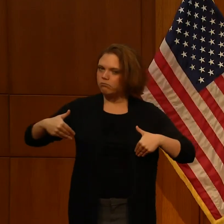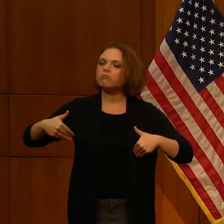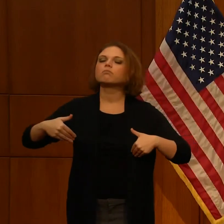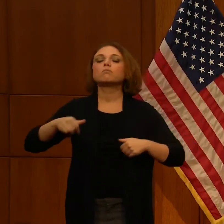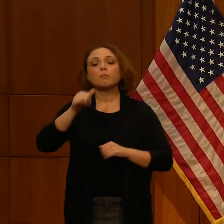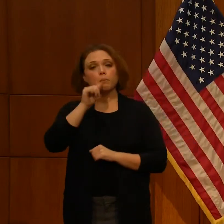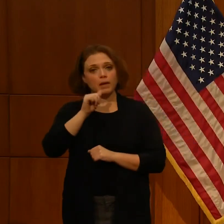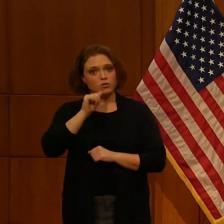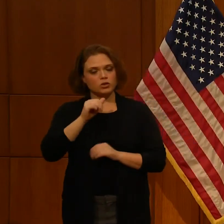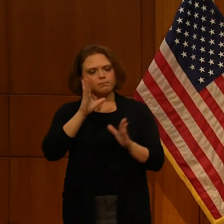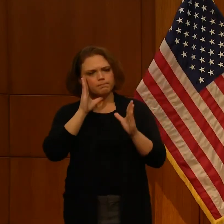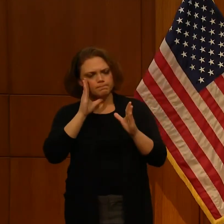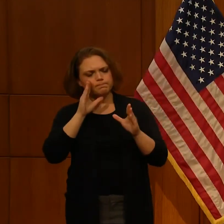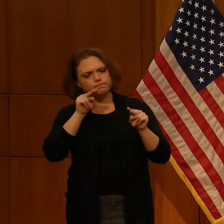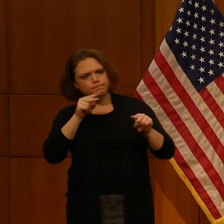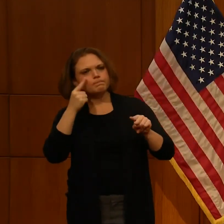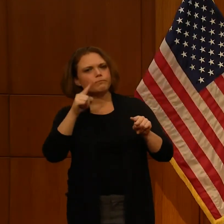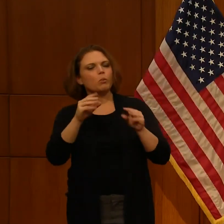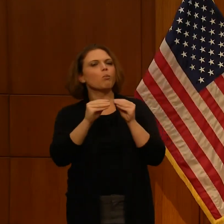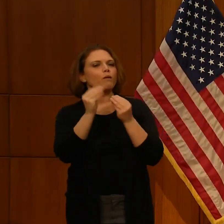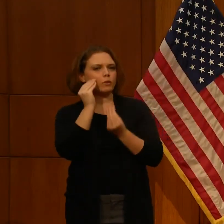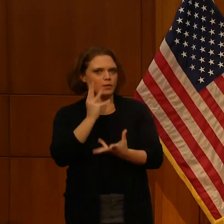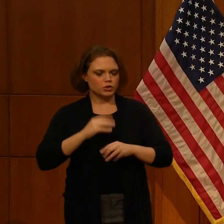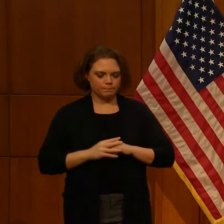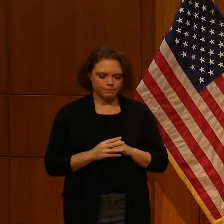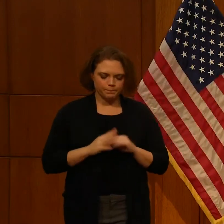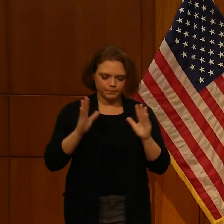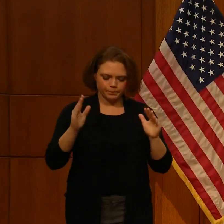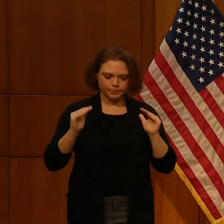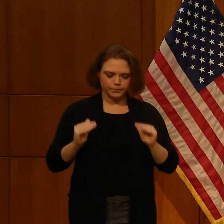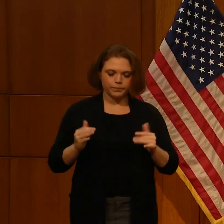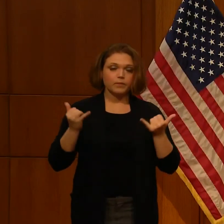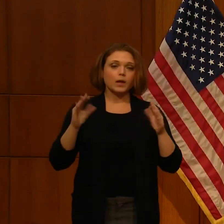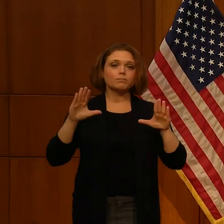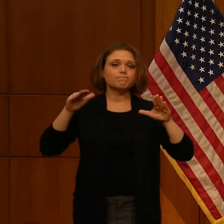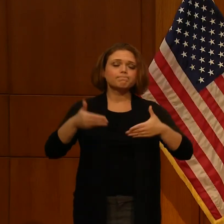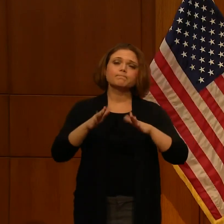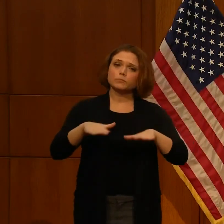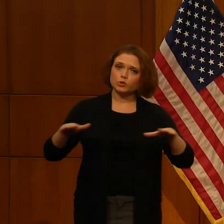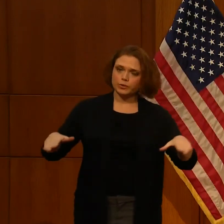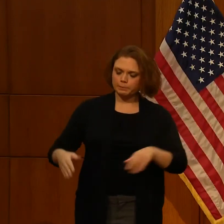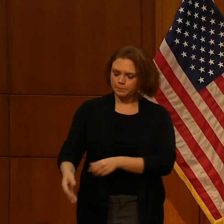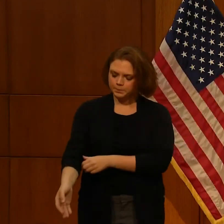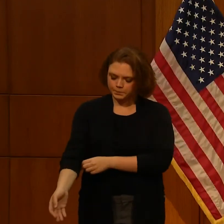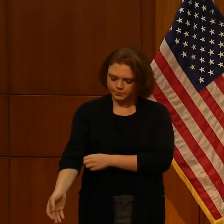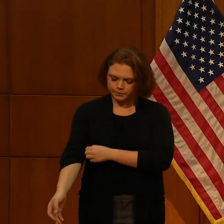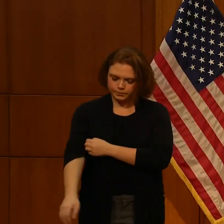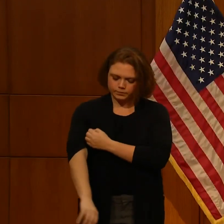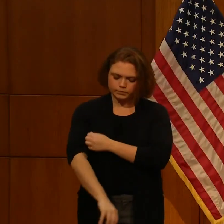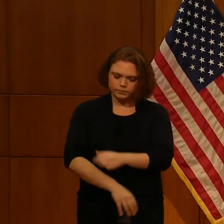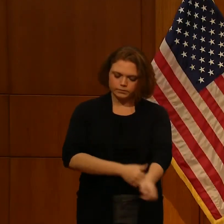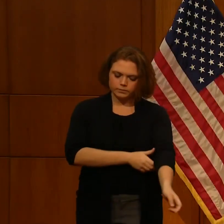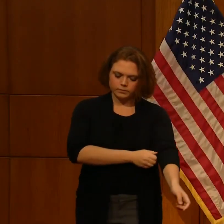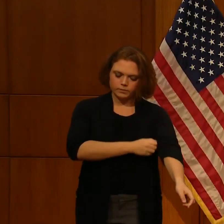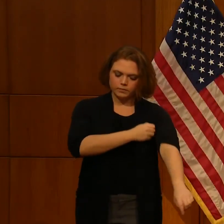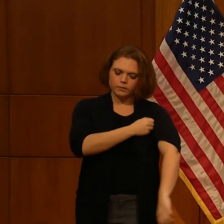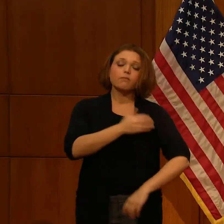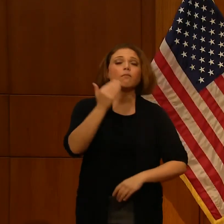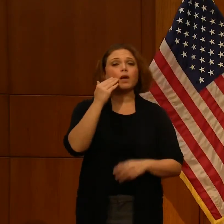DO ANYTHING. JUST BE PATIENT AND PAY ATTENTION. NOW LET'S